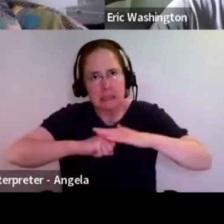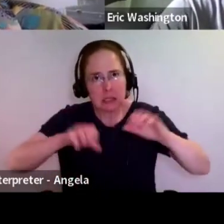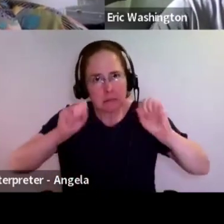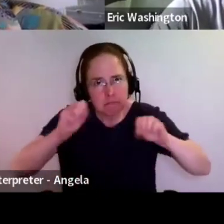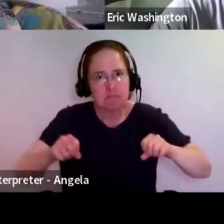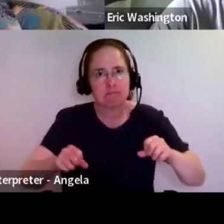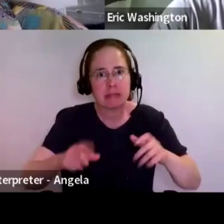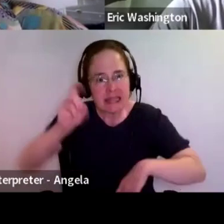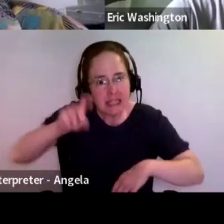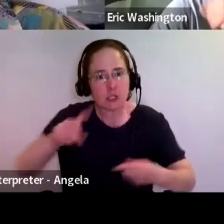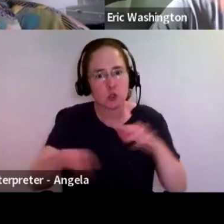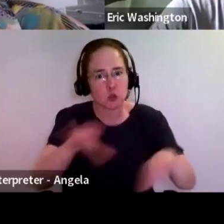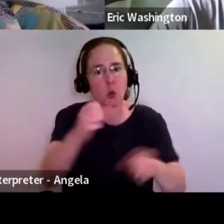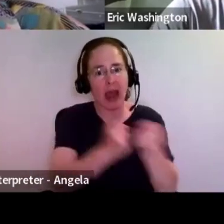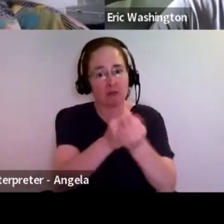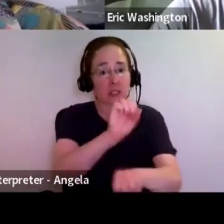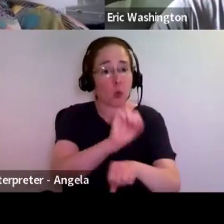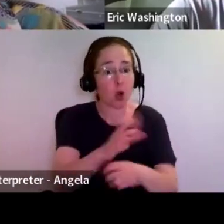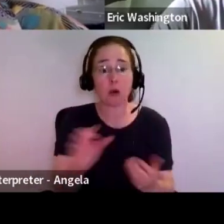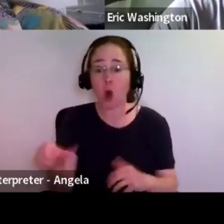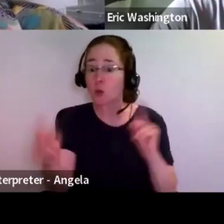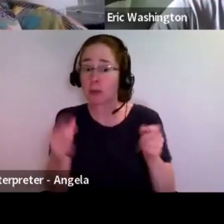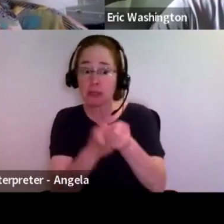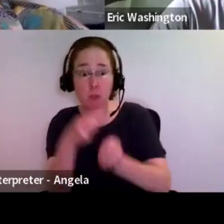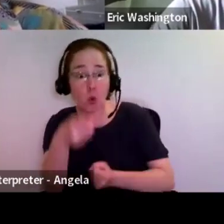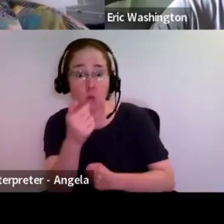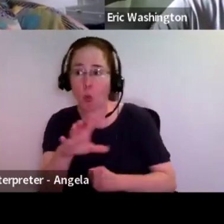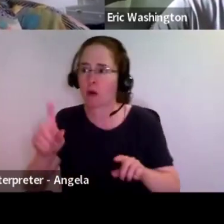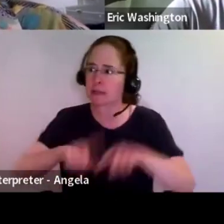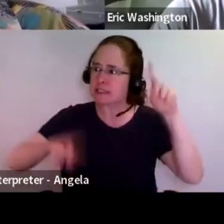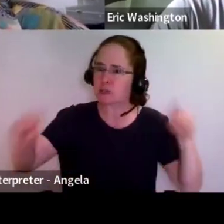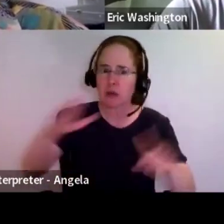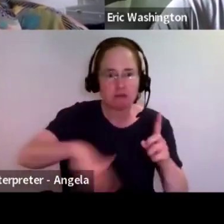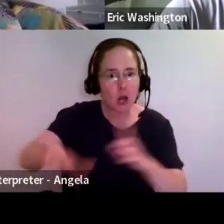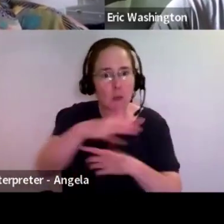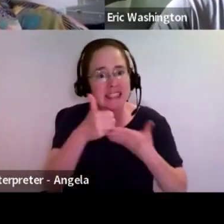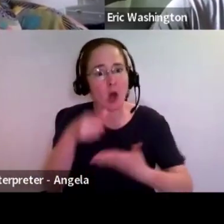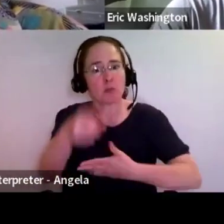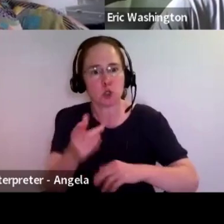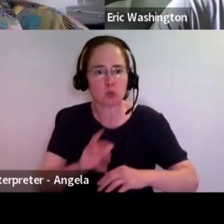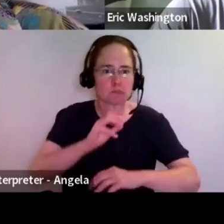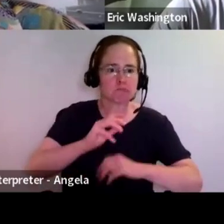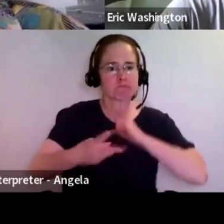who support that, or different environments that have really helped you build energy and capacity, and how do you